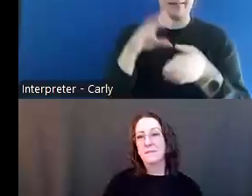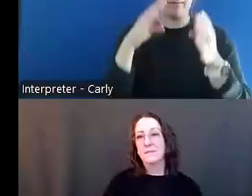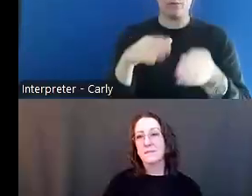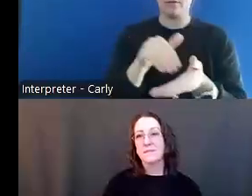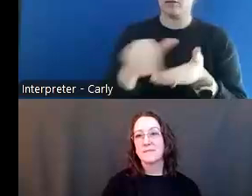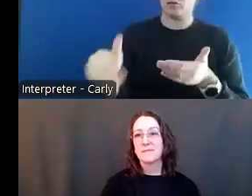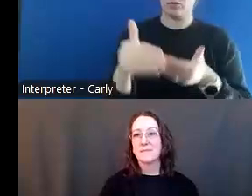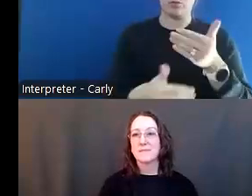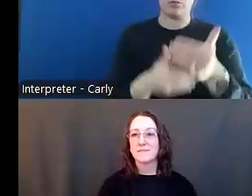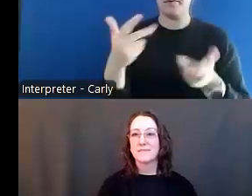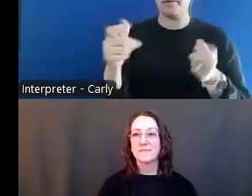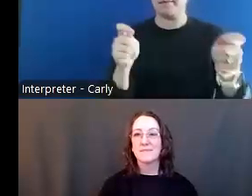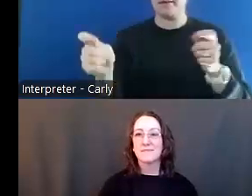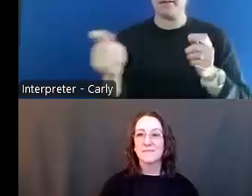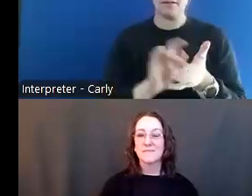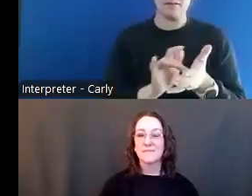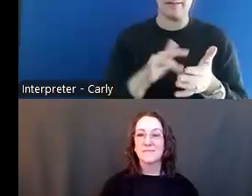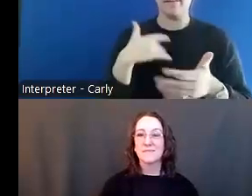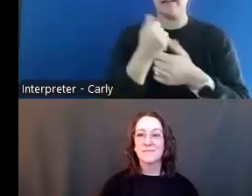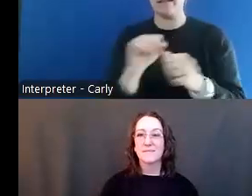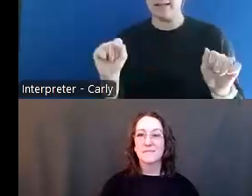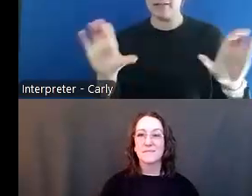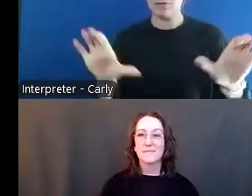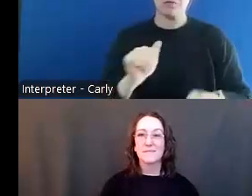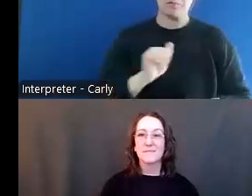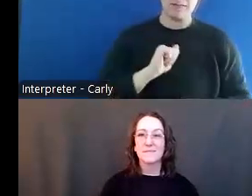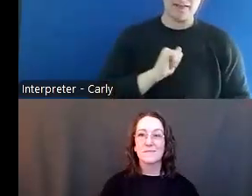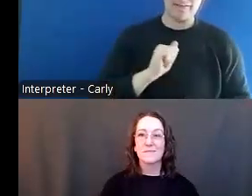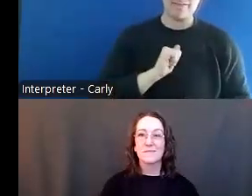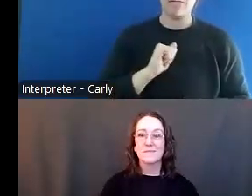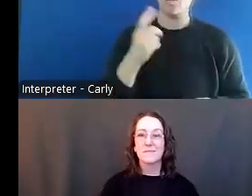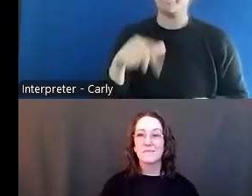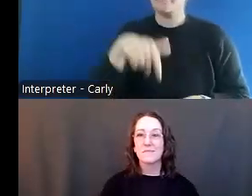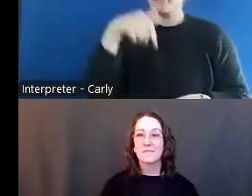as managing their medications feeling safe doing things on my own or something else entirely and we